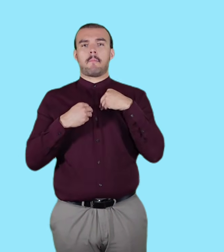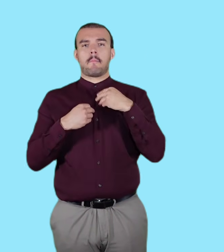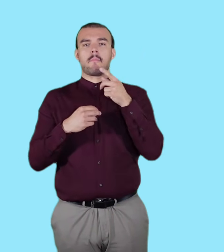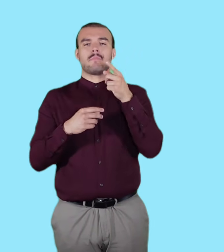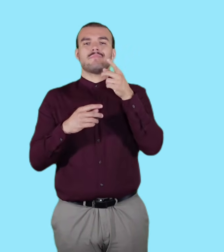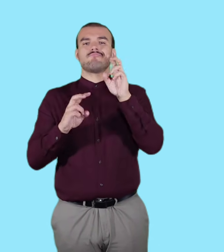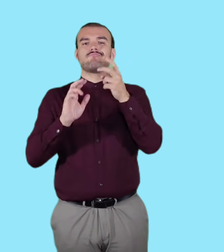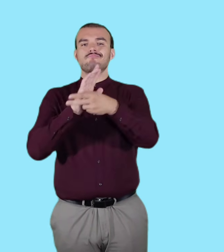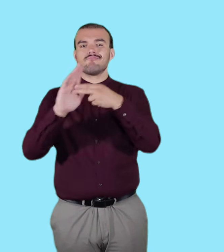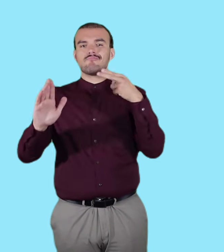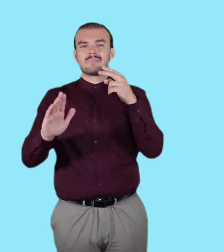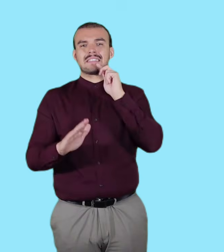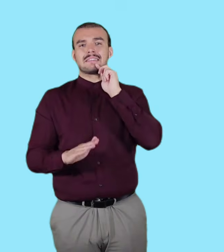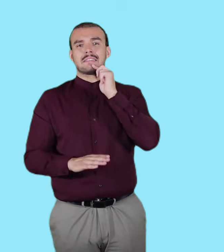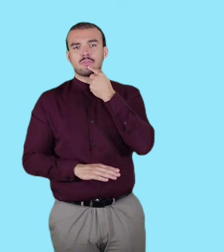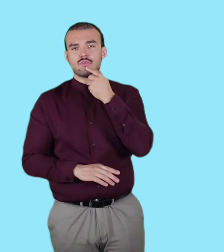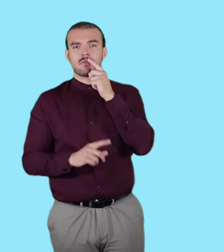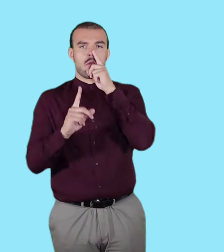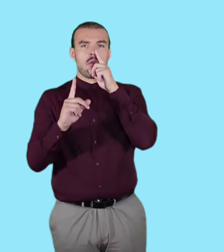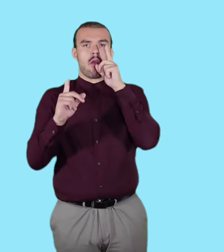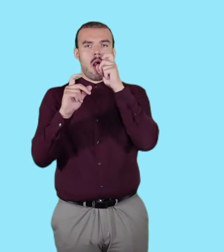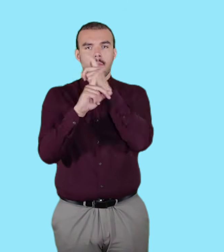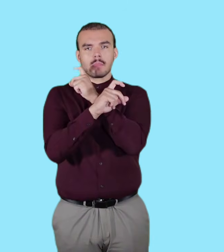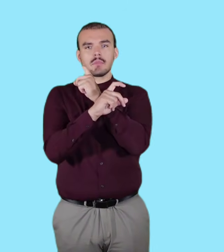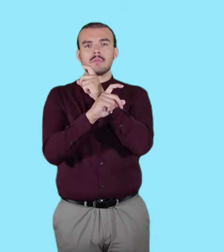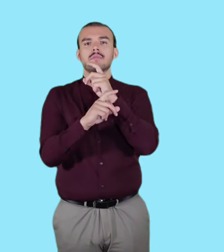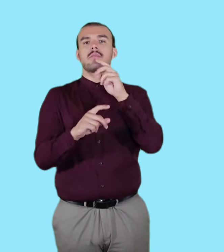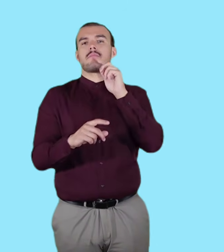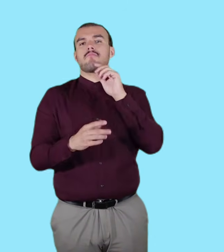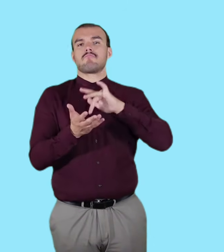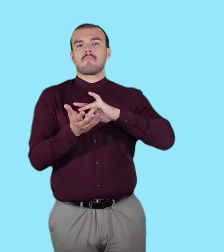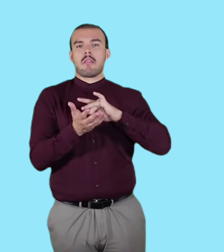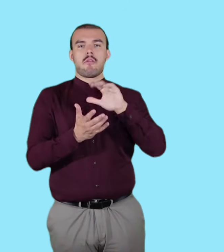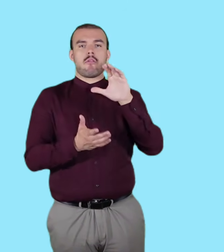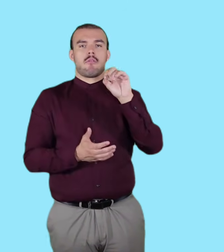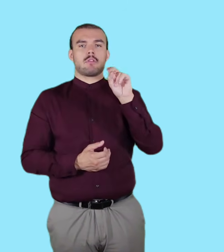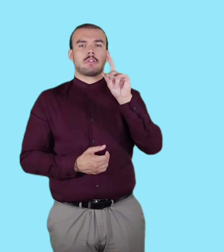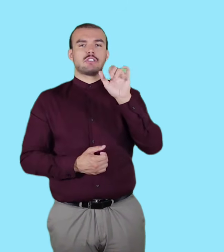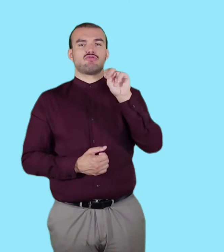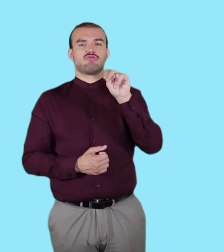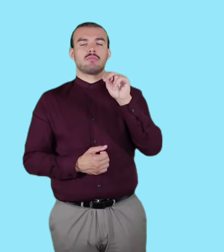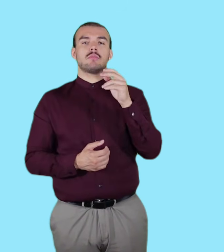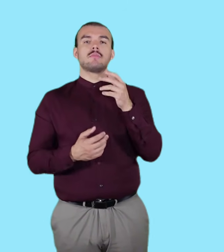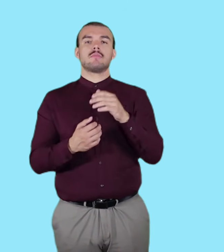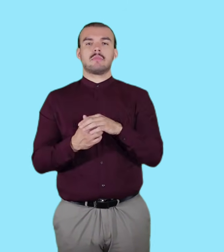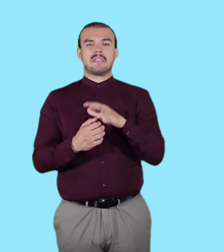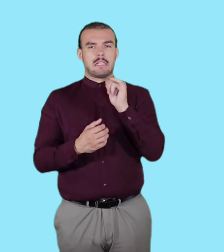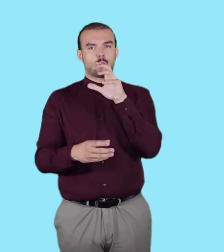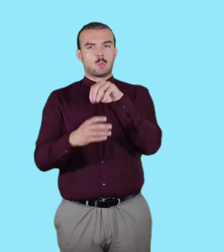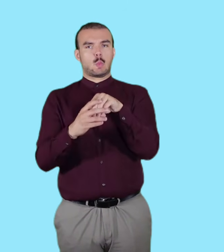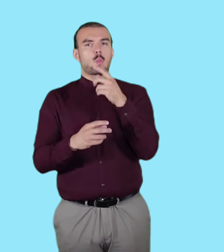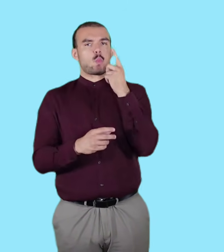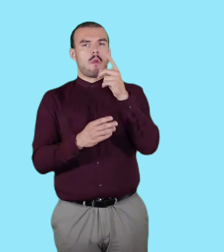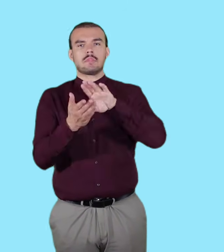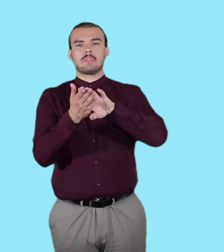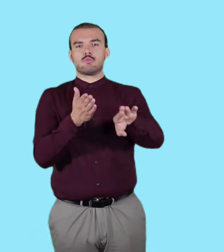as a serious and complex medical condition, which is one of the exemptions.